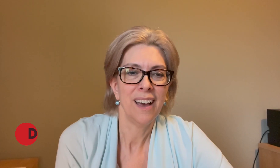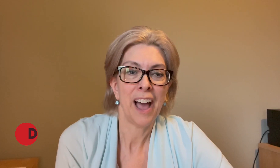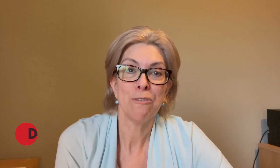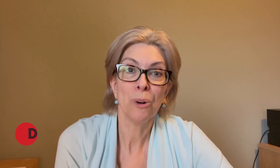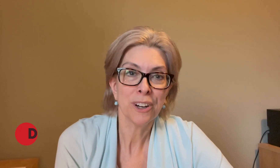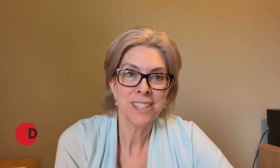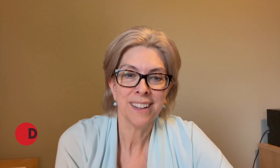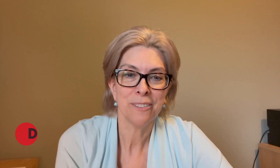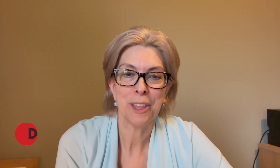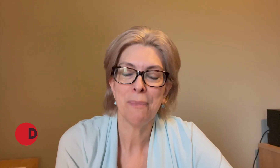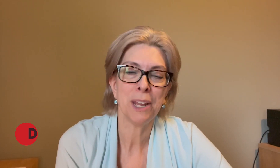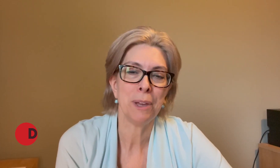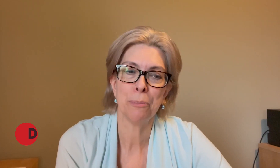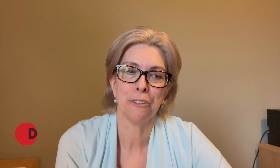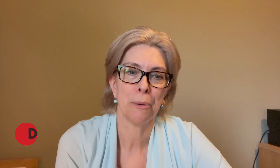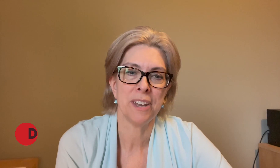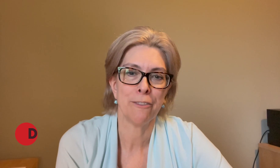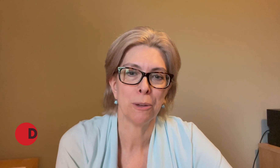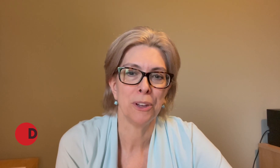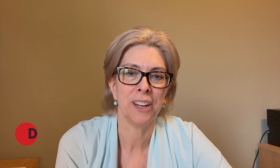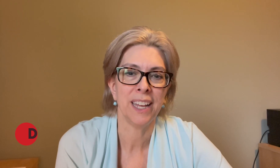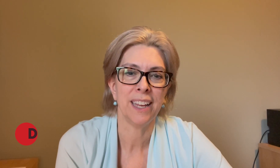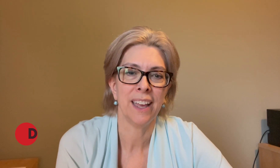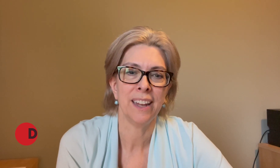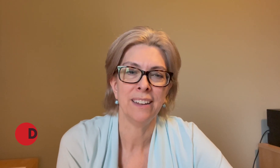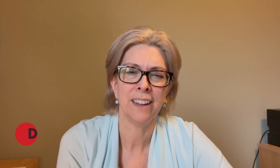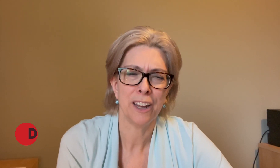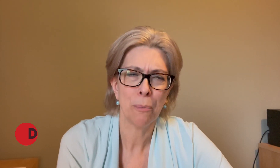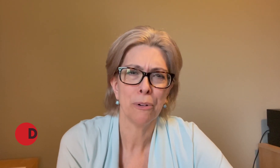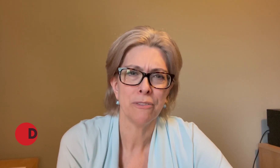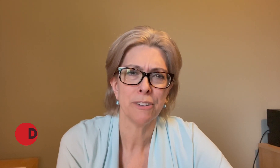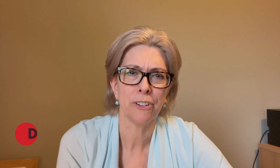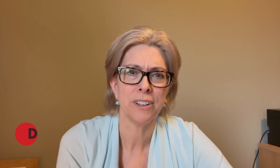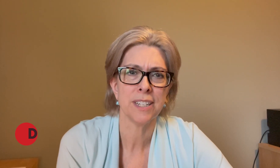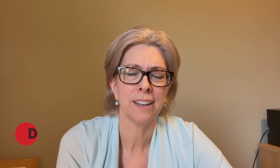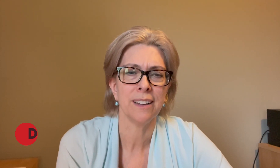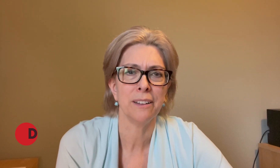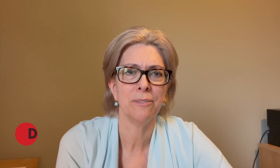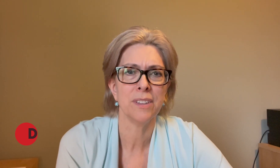I've worked with many people from the Deaf community and a number of